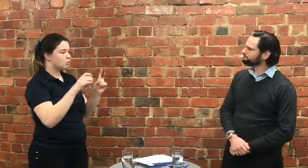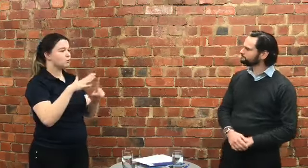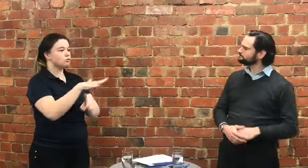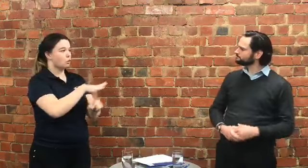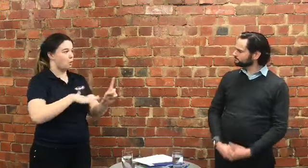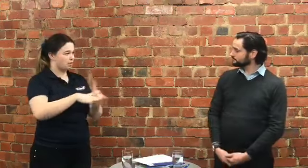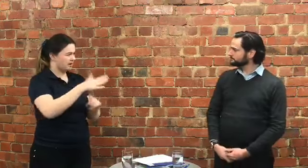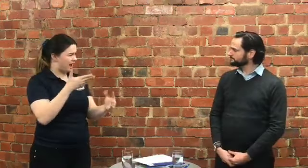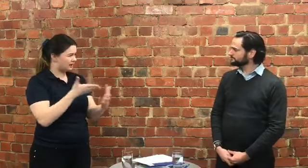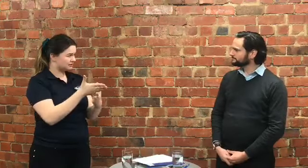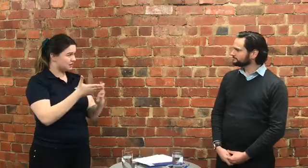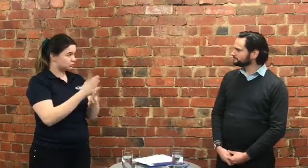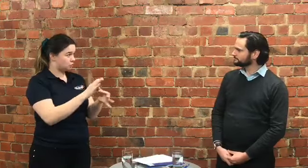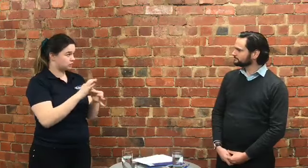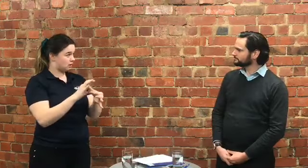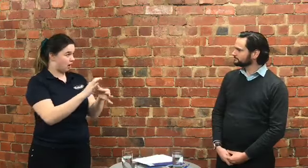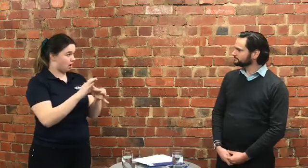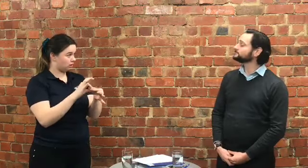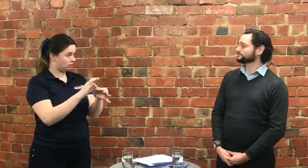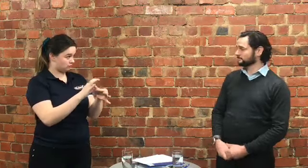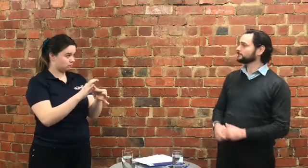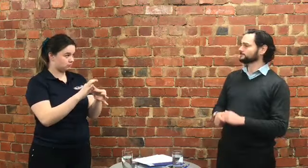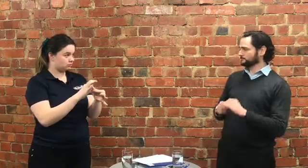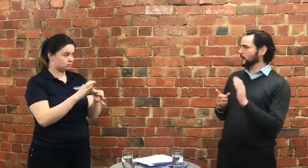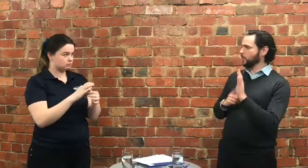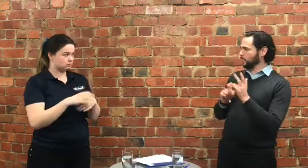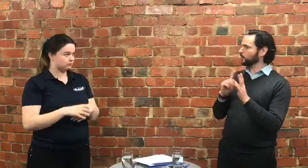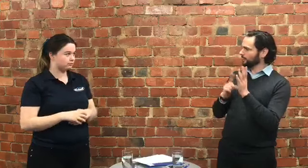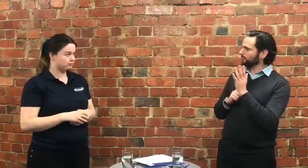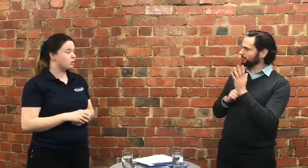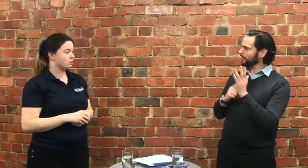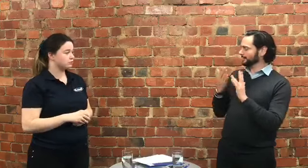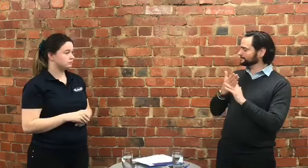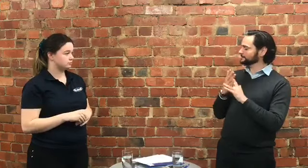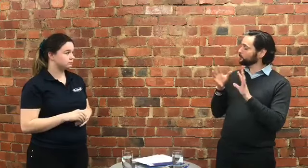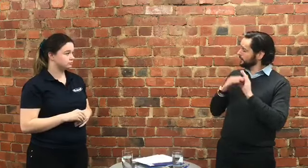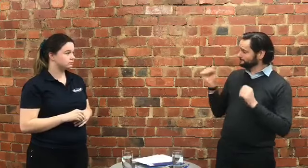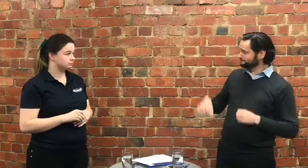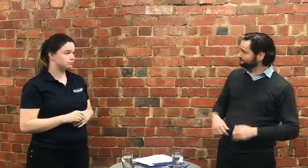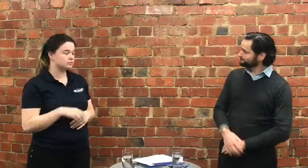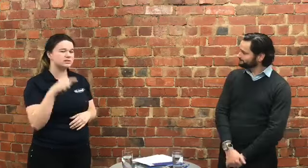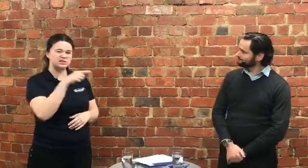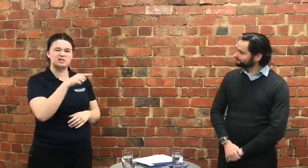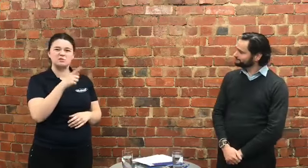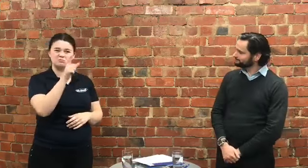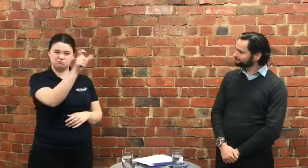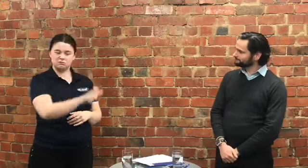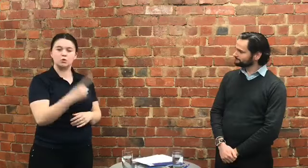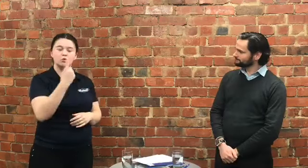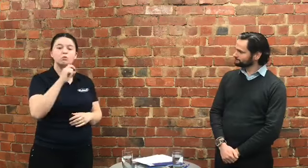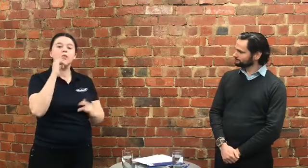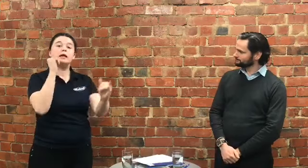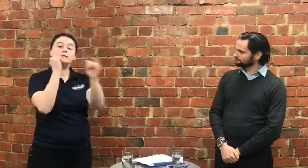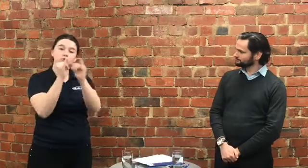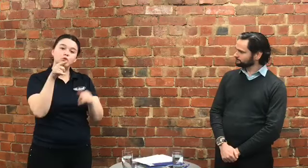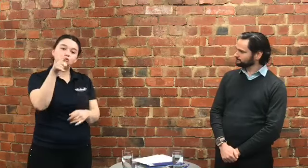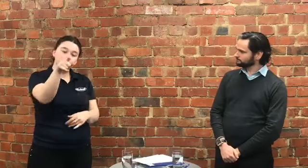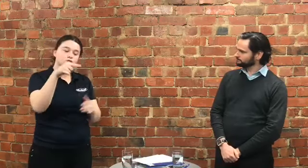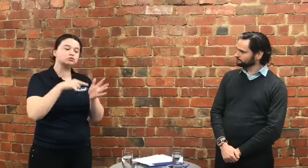Now we talk a lot, Adam, don't we, about this particular acronym, which is called an LAC, local area co-ordinator.